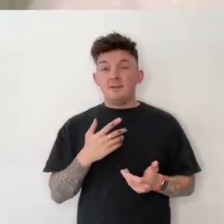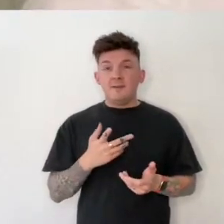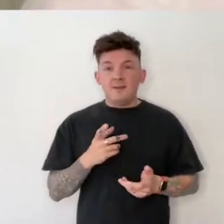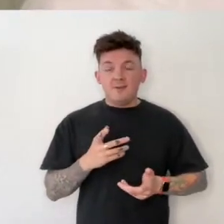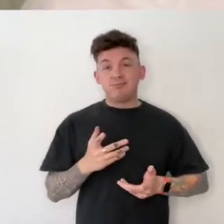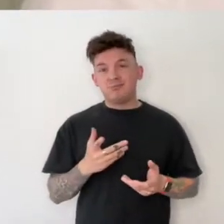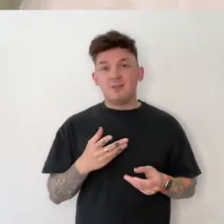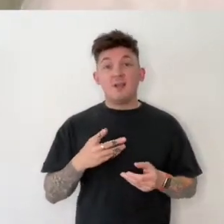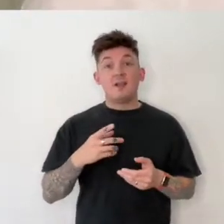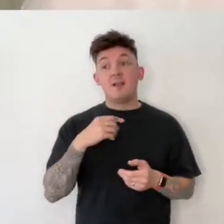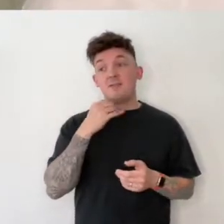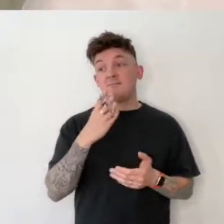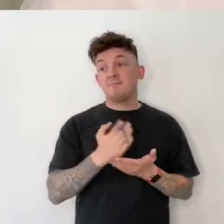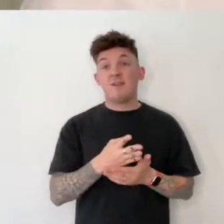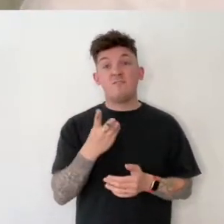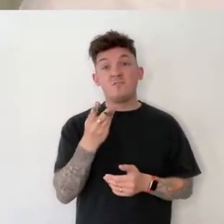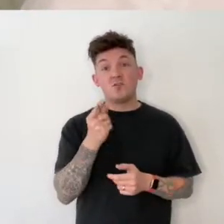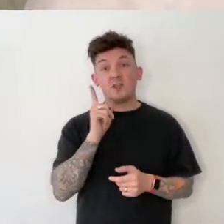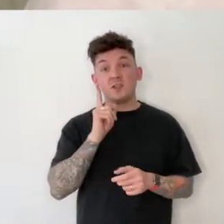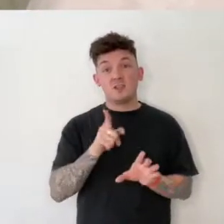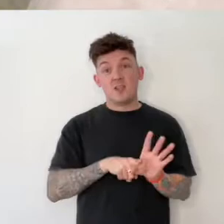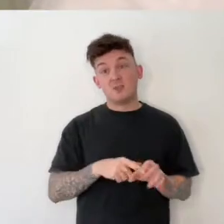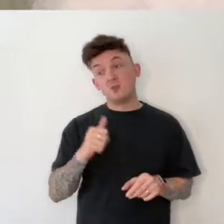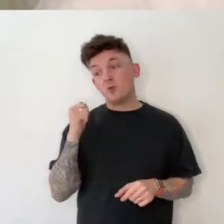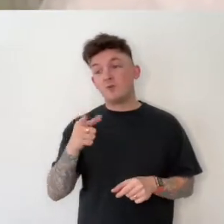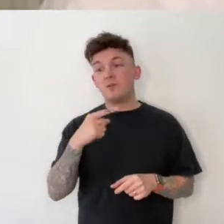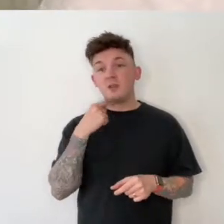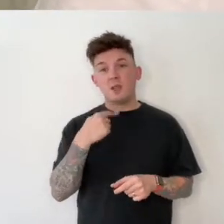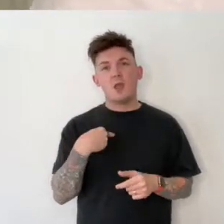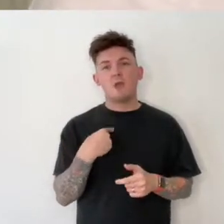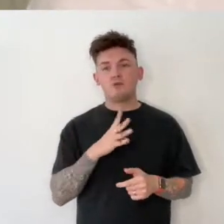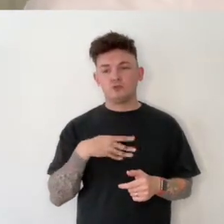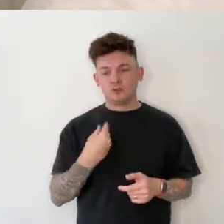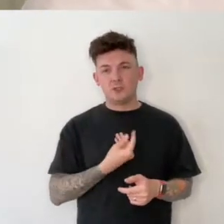a few years ago i said i was a transgender woman, now i would say i'm a woman with a